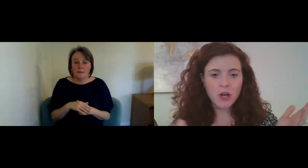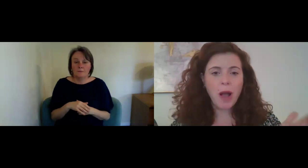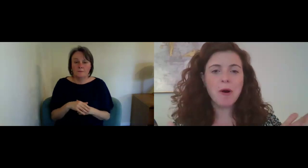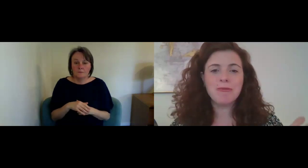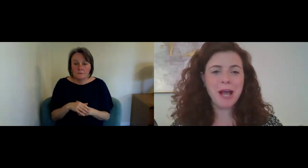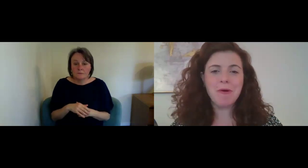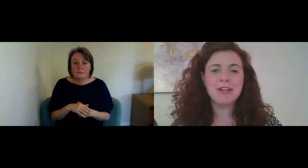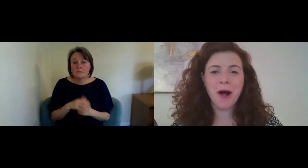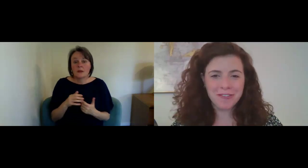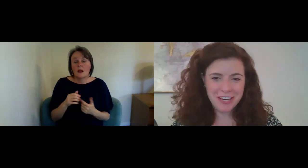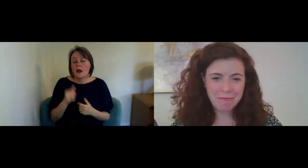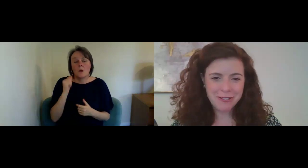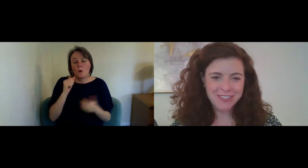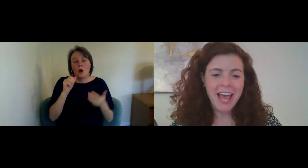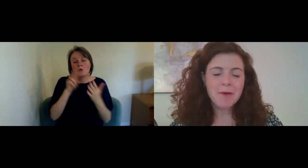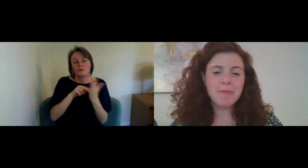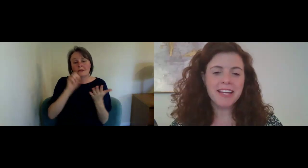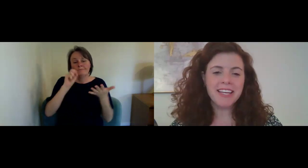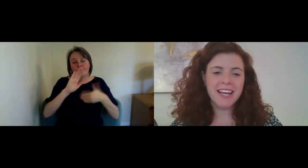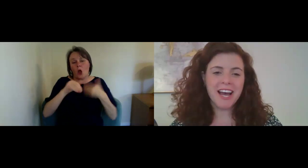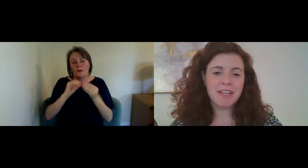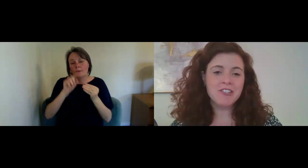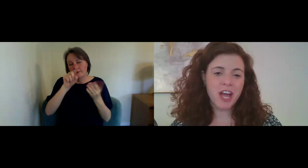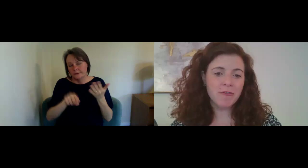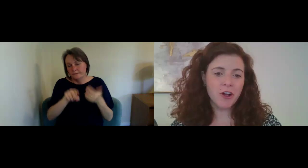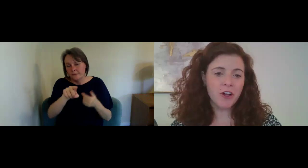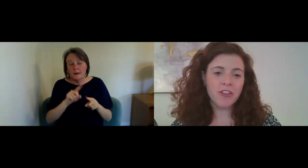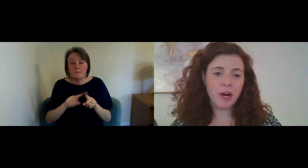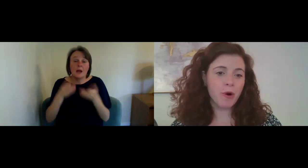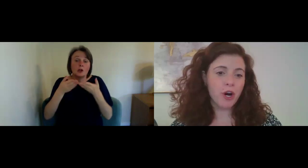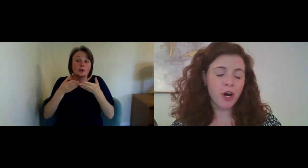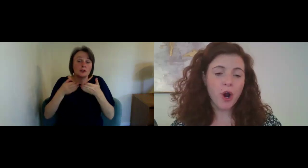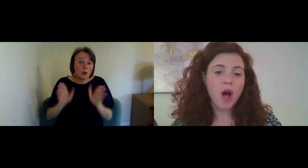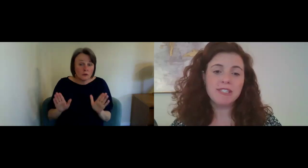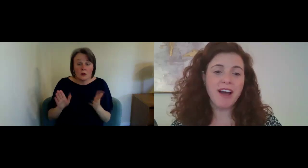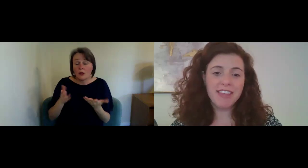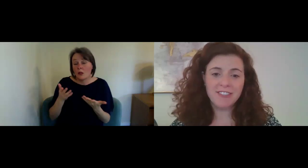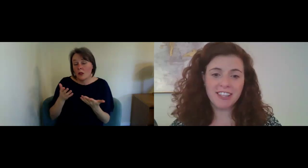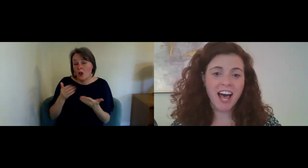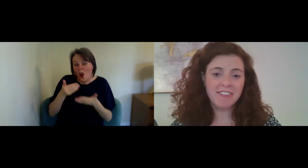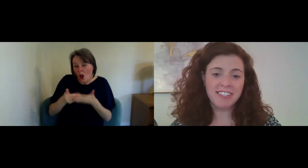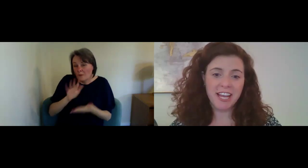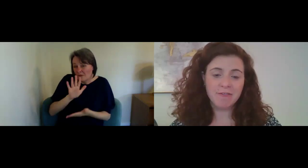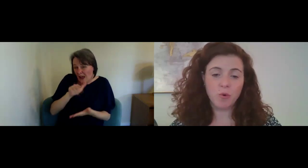you know, I won't read all of the numbers but in general, there were almost 5,000 lives saved